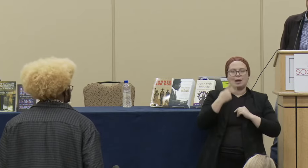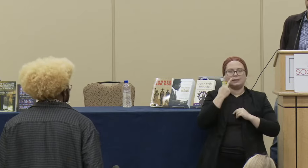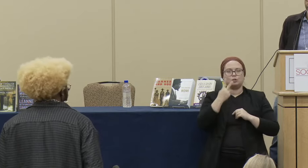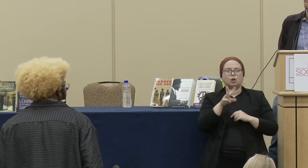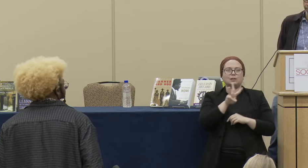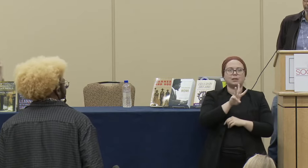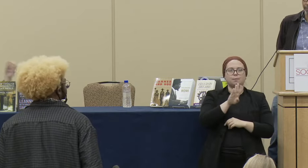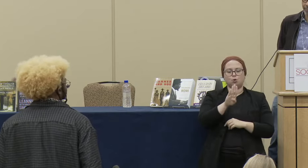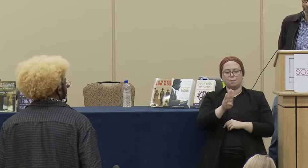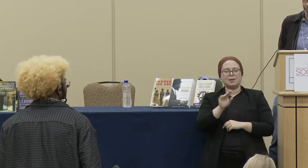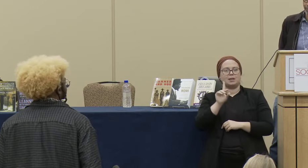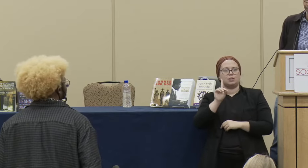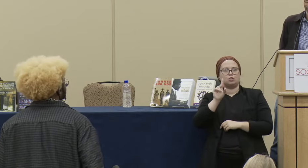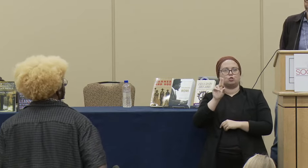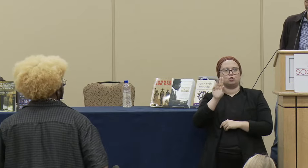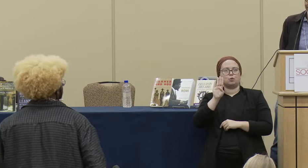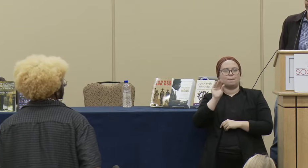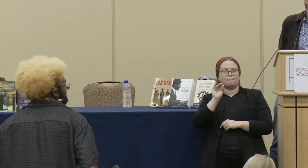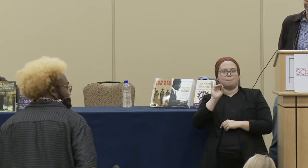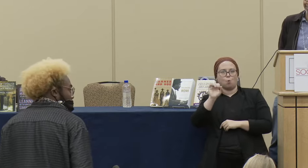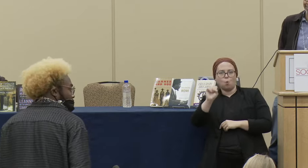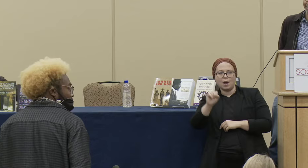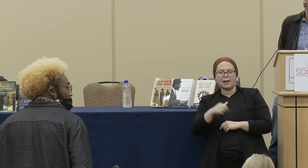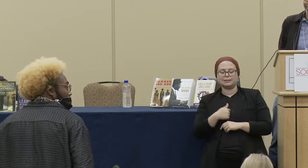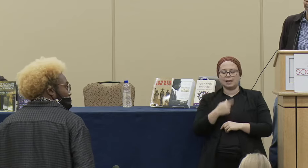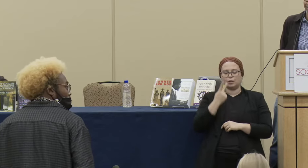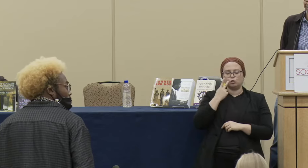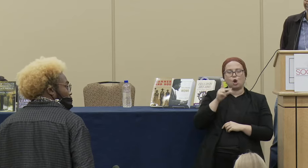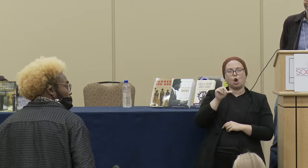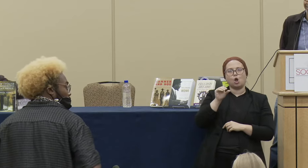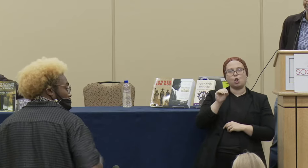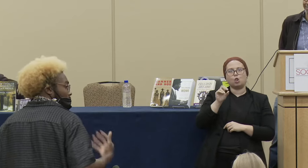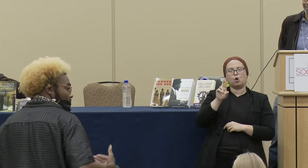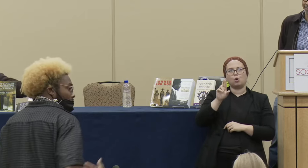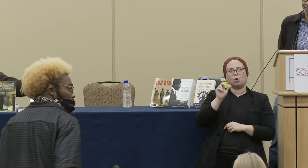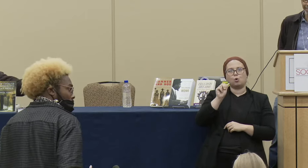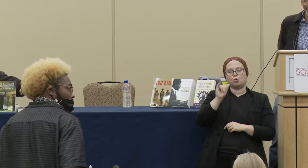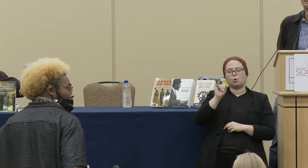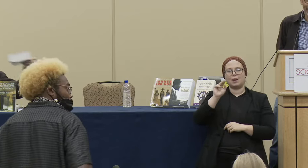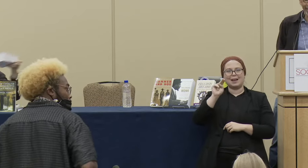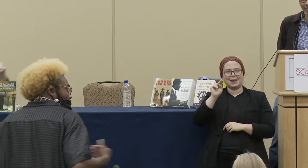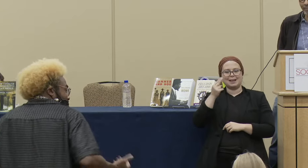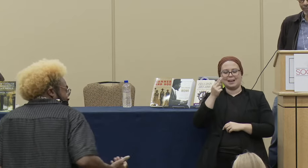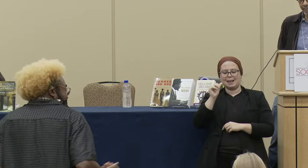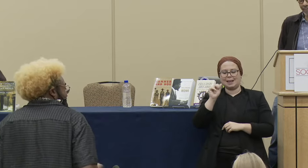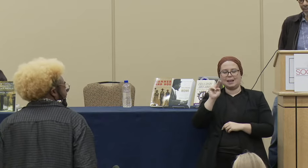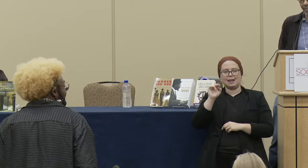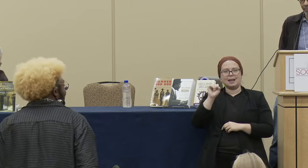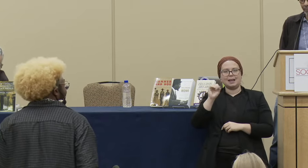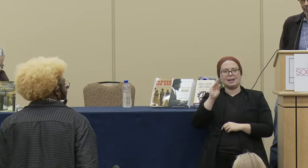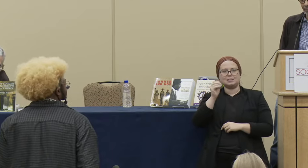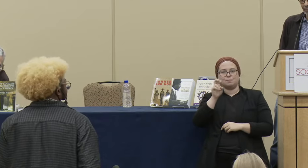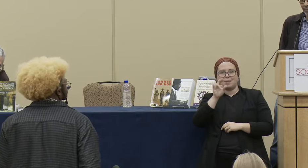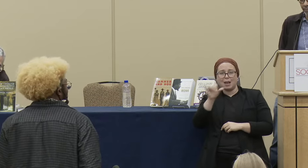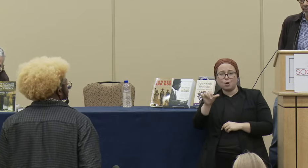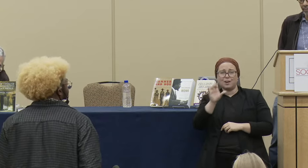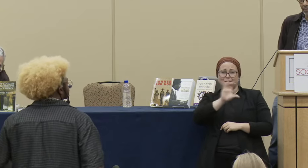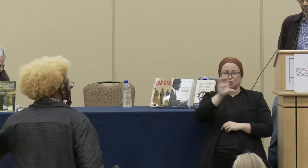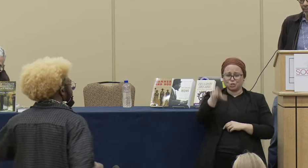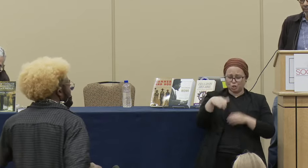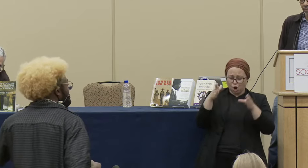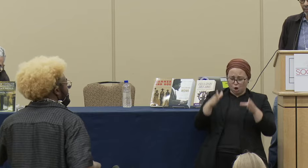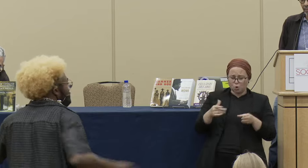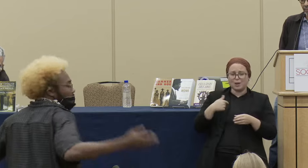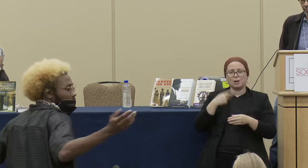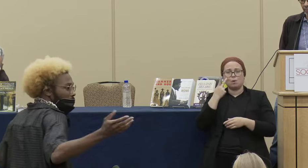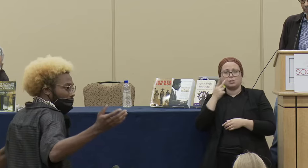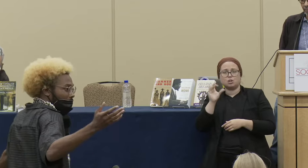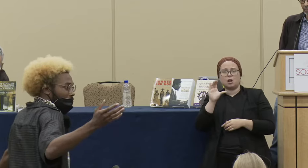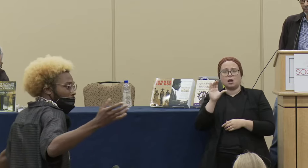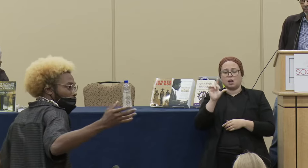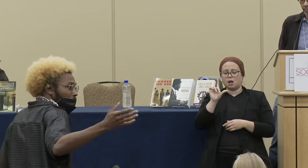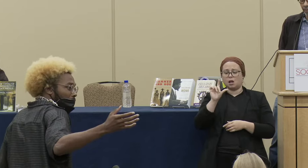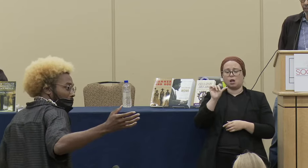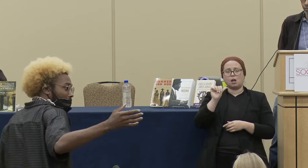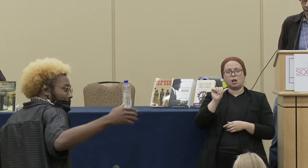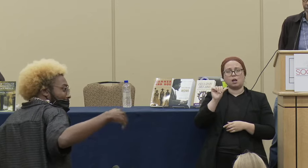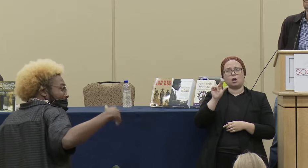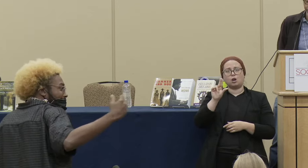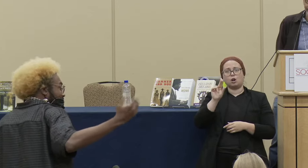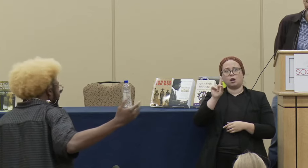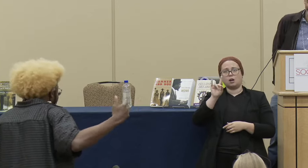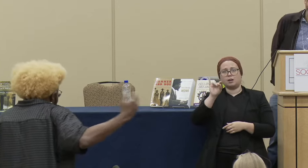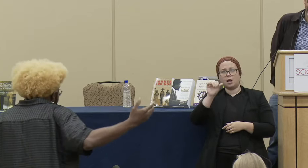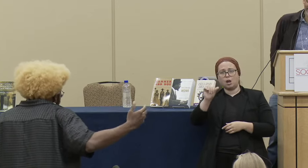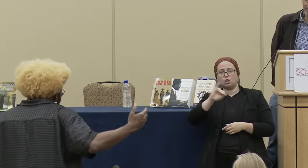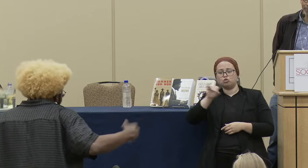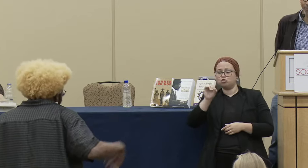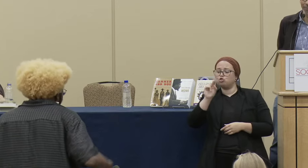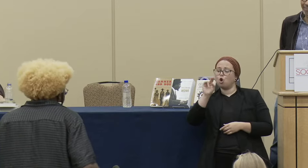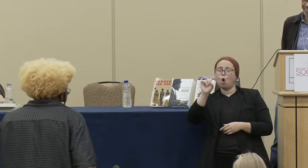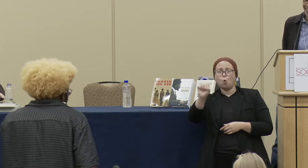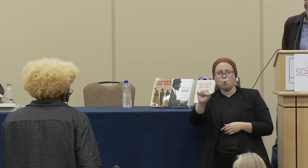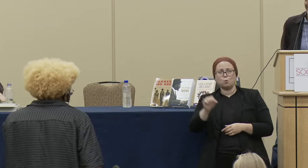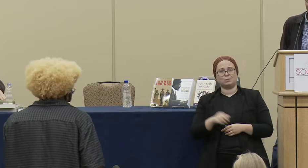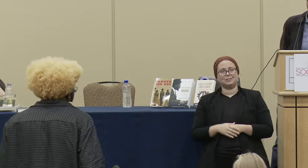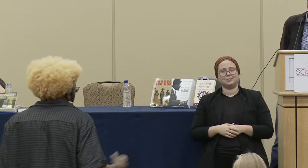actually dive deeper, I saw W W.E.B. DuBois, I saw Claudia